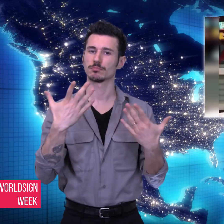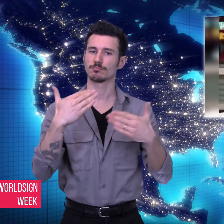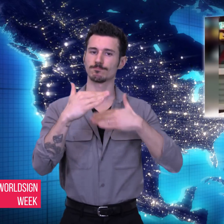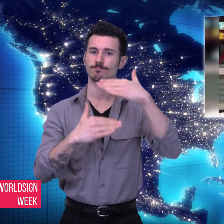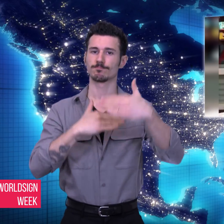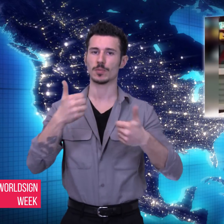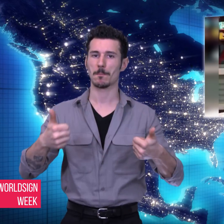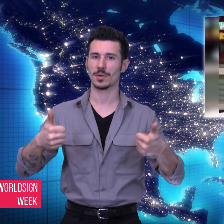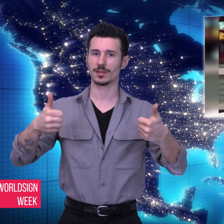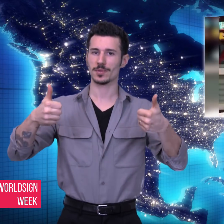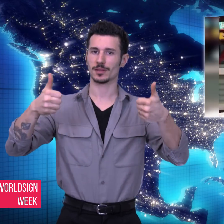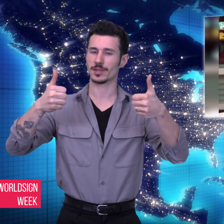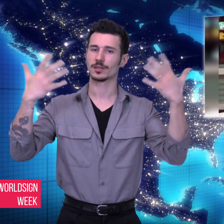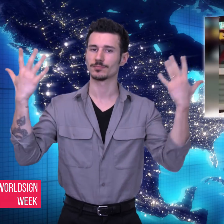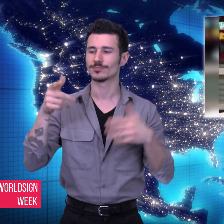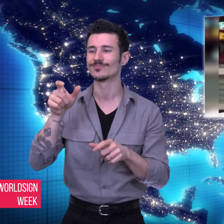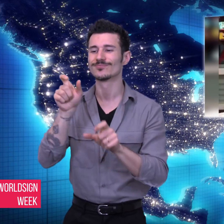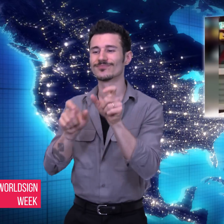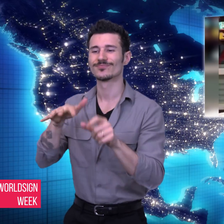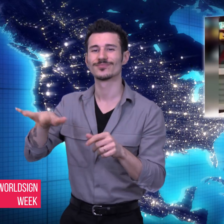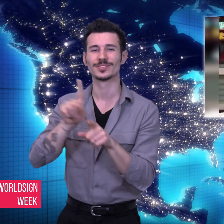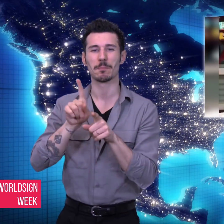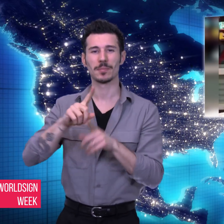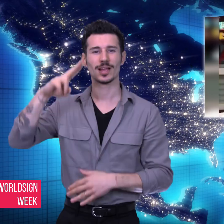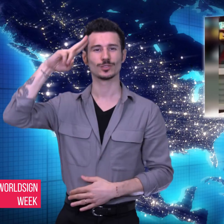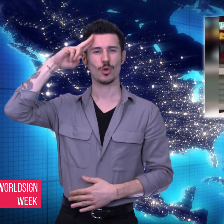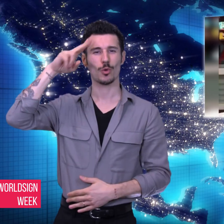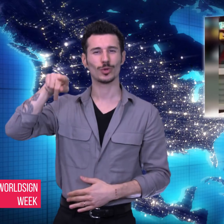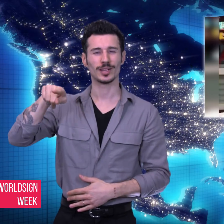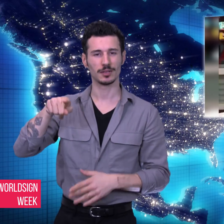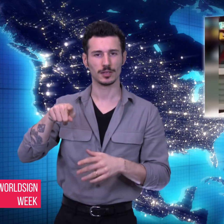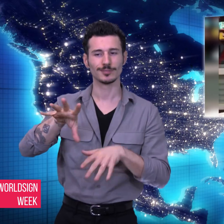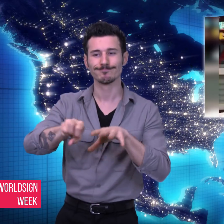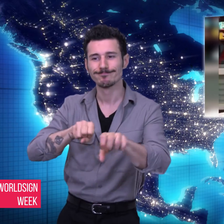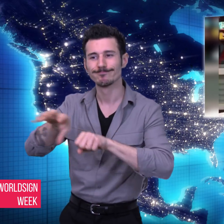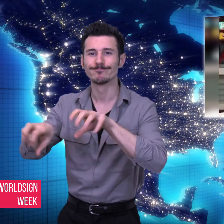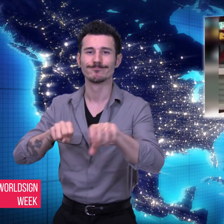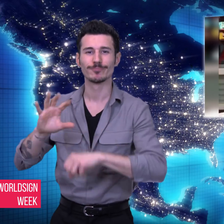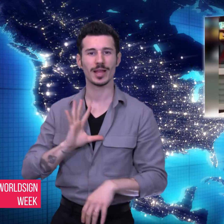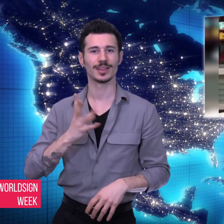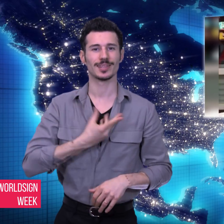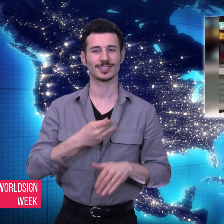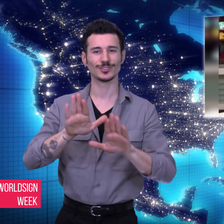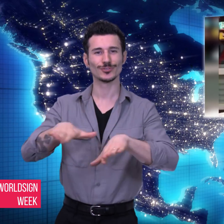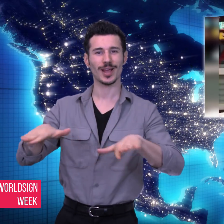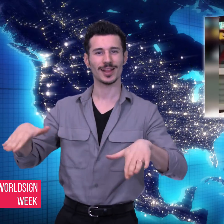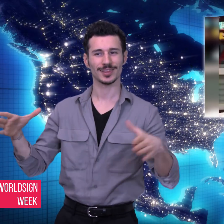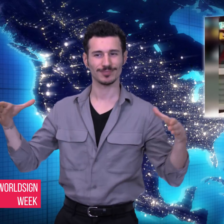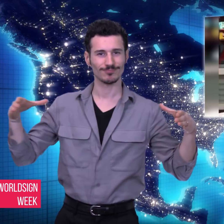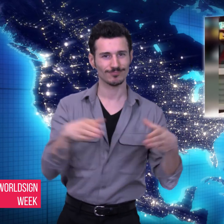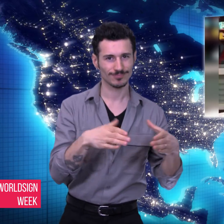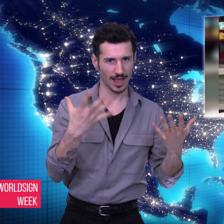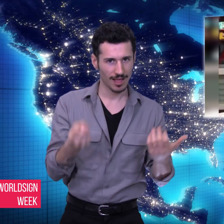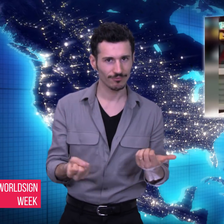made including a boy scout troop enrolling transgender